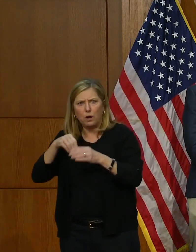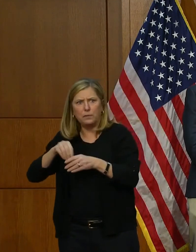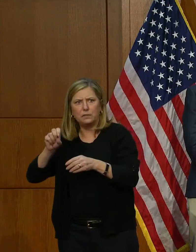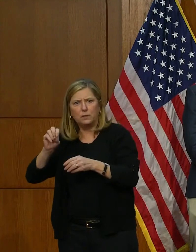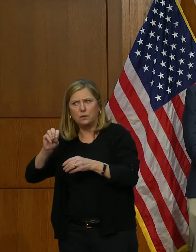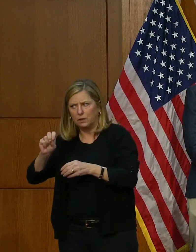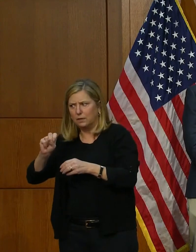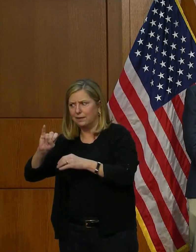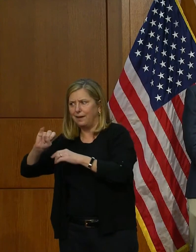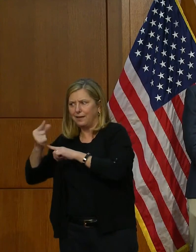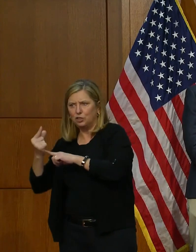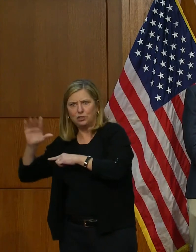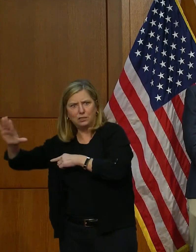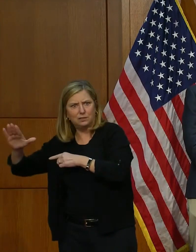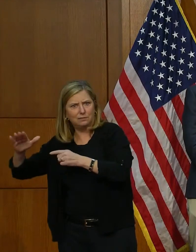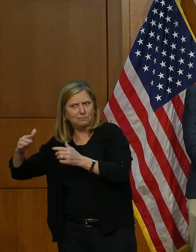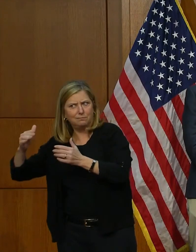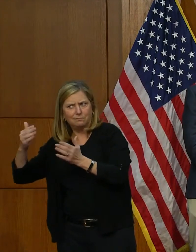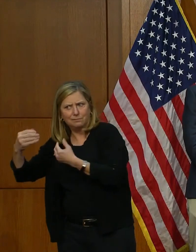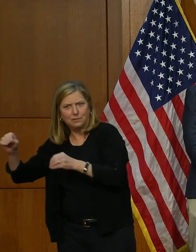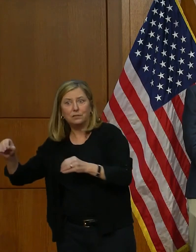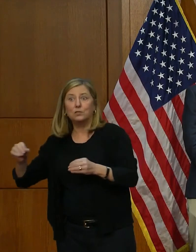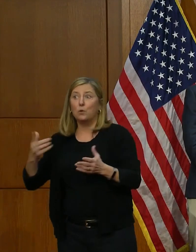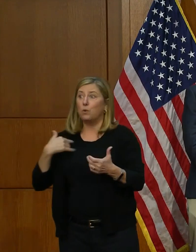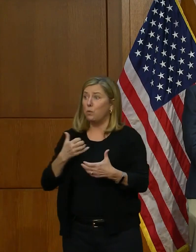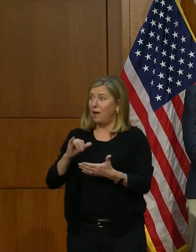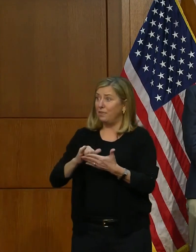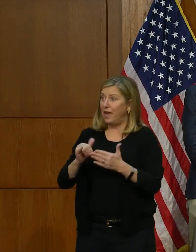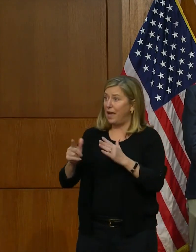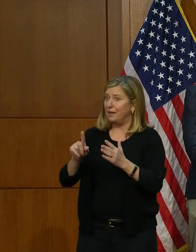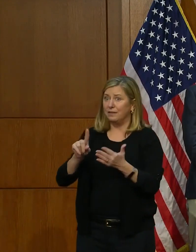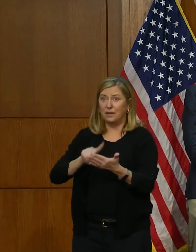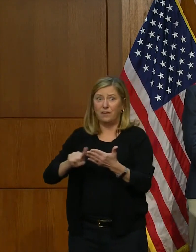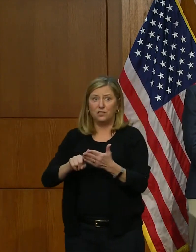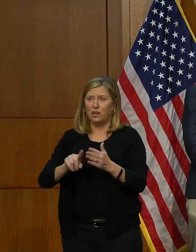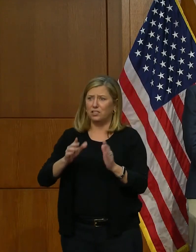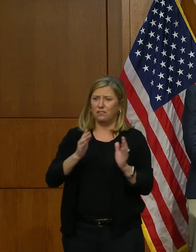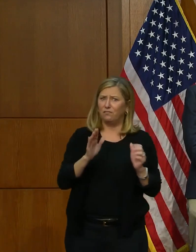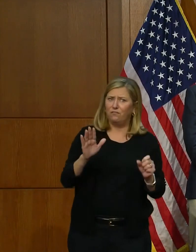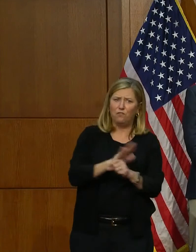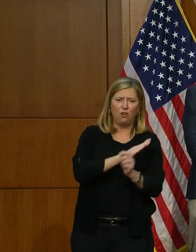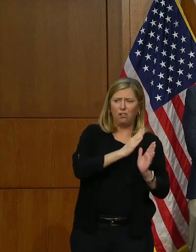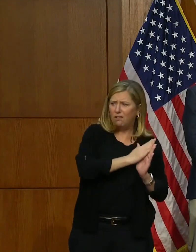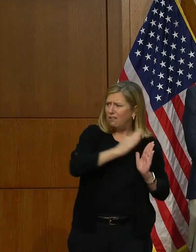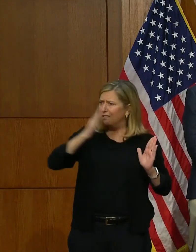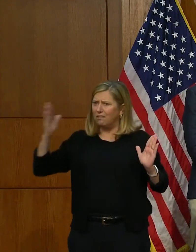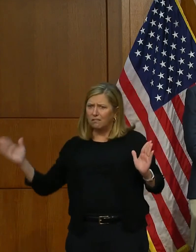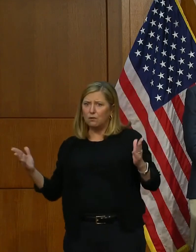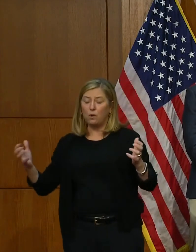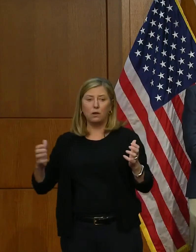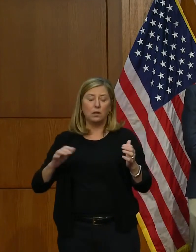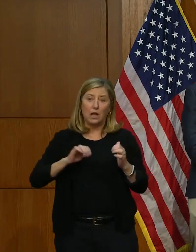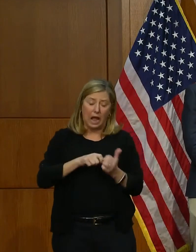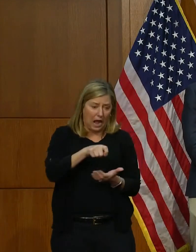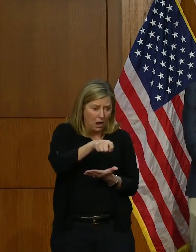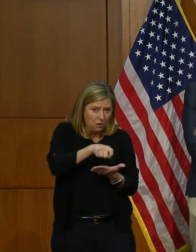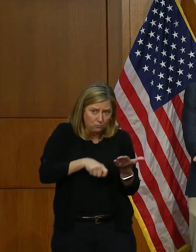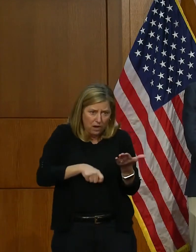SAME CODE SECTIONS THAT THOUGH SIX REPORT DEALS WITH. SO WE WANT THAT, UH, INVESTIGATION TO